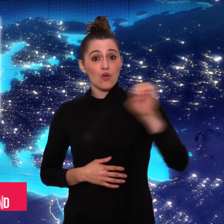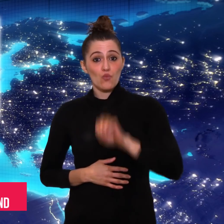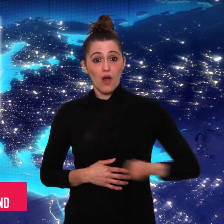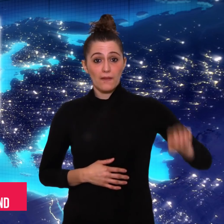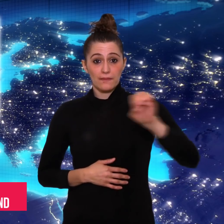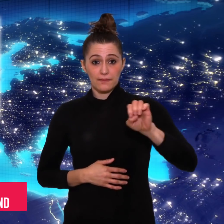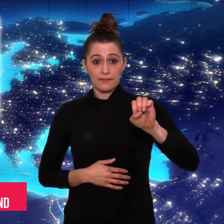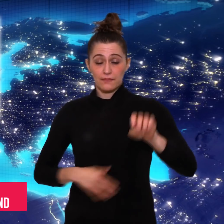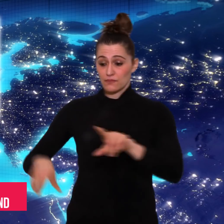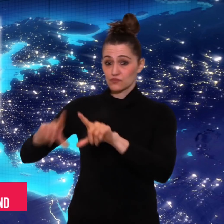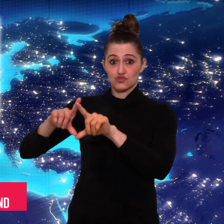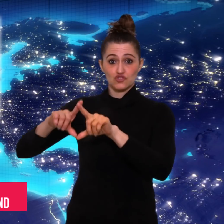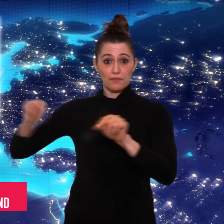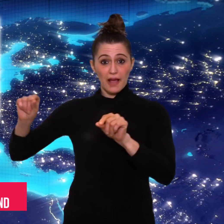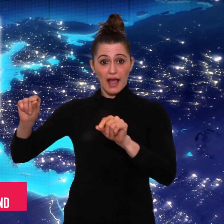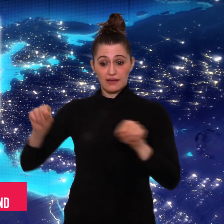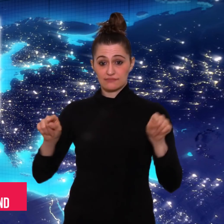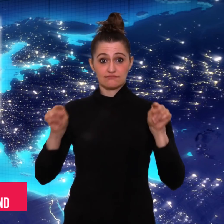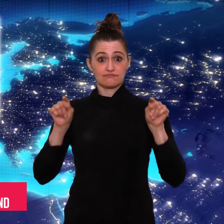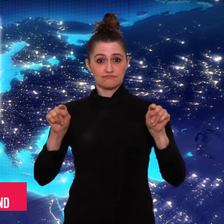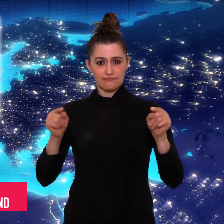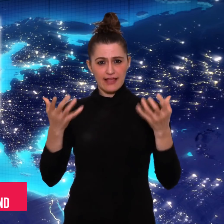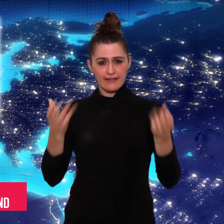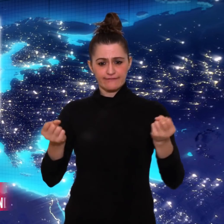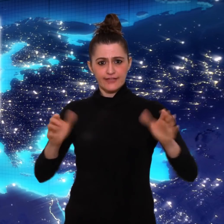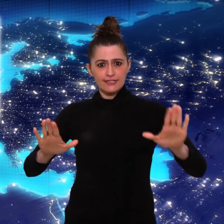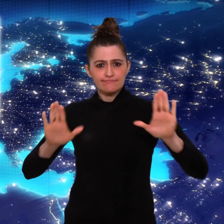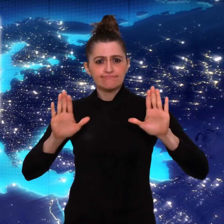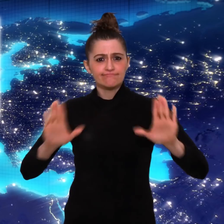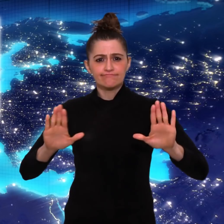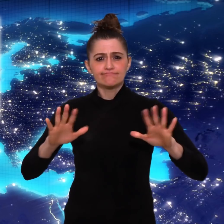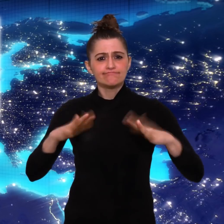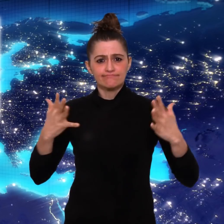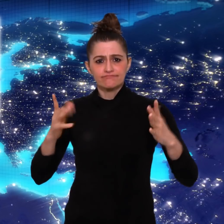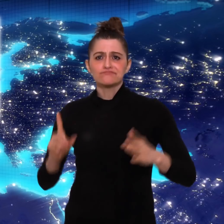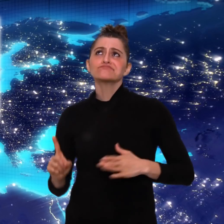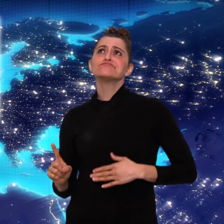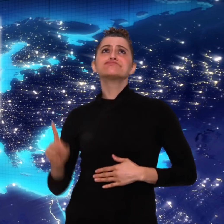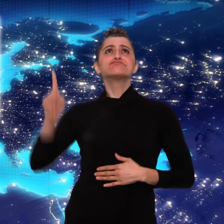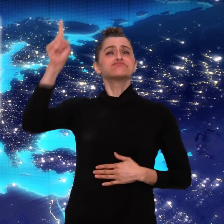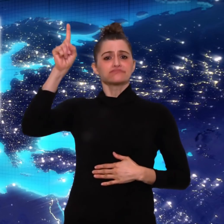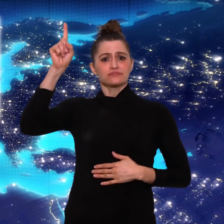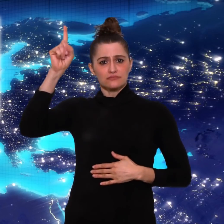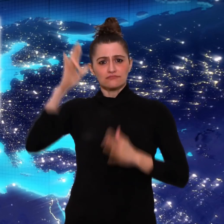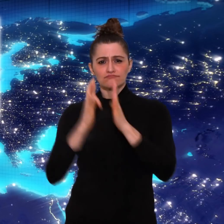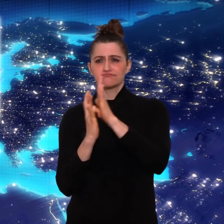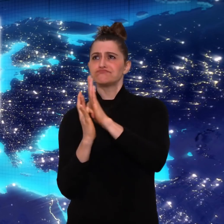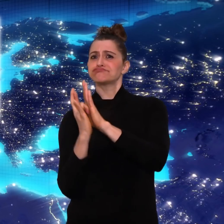Dawn: European and Japanese space